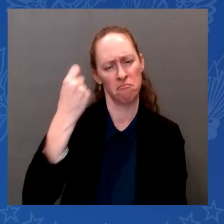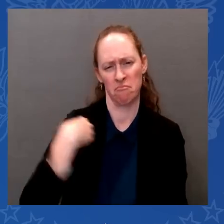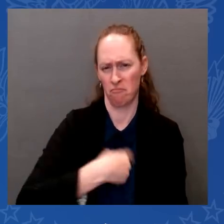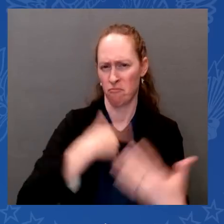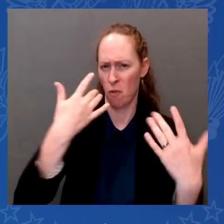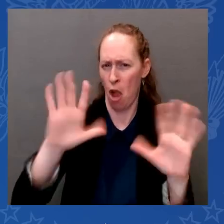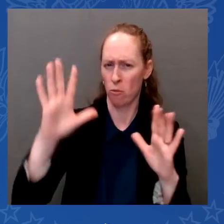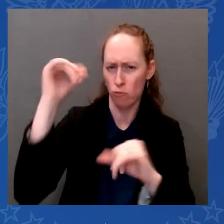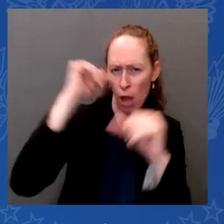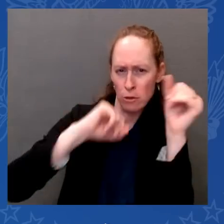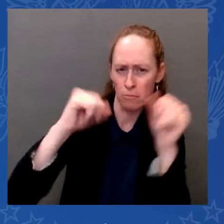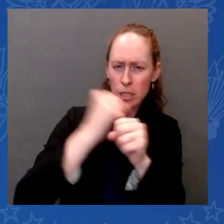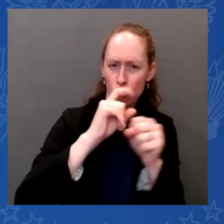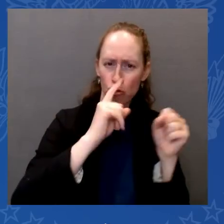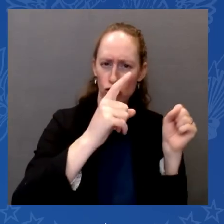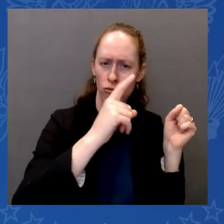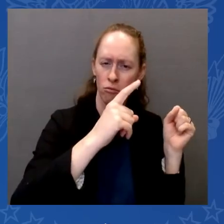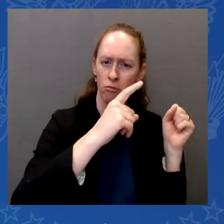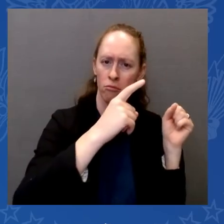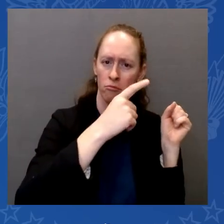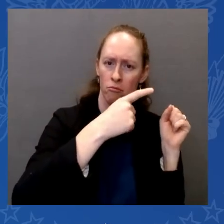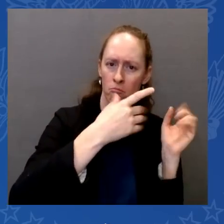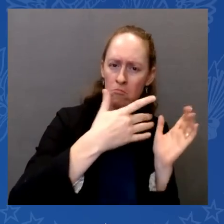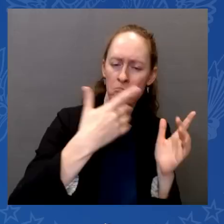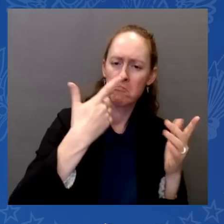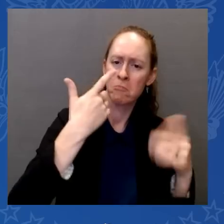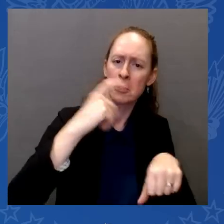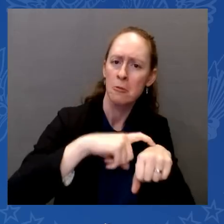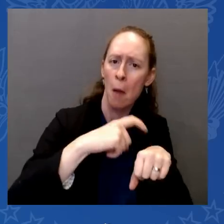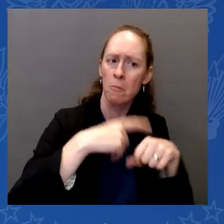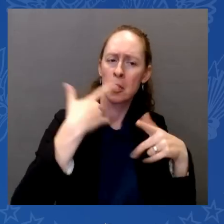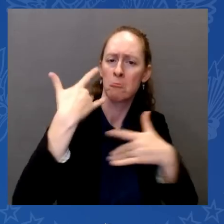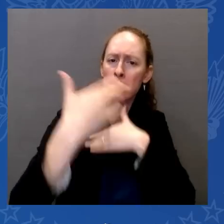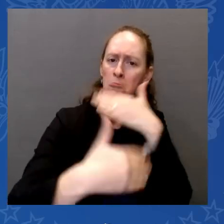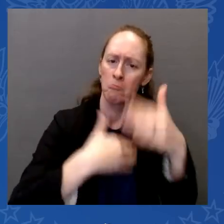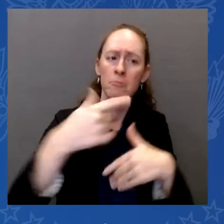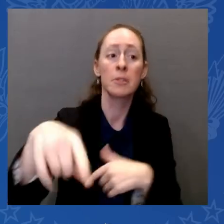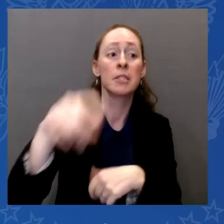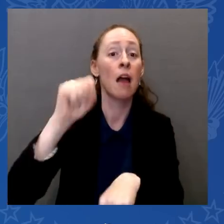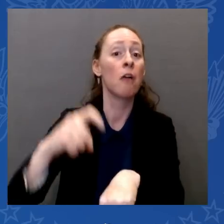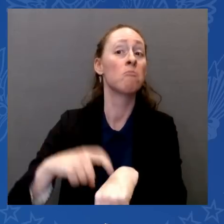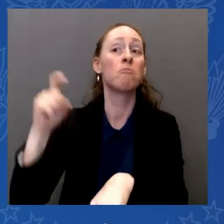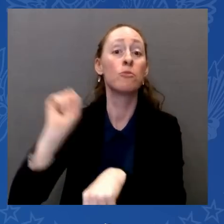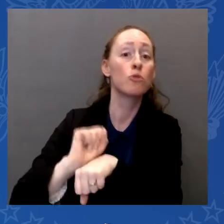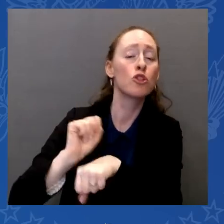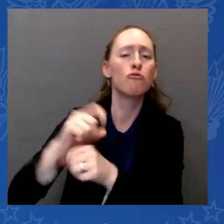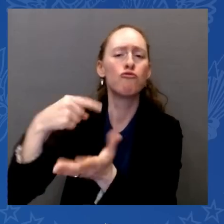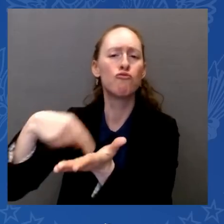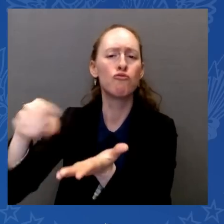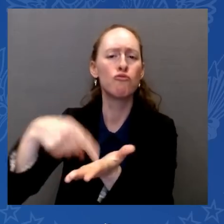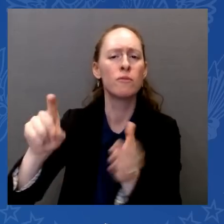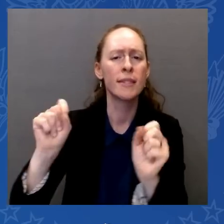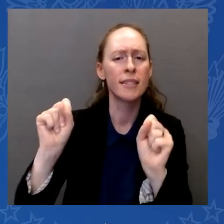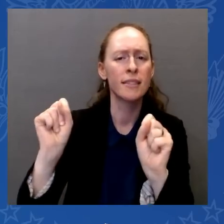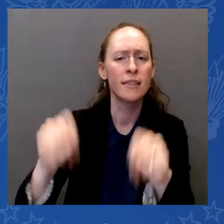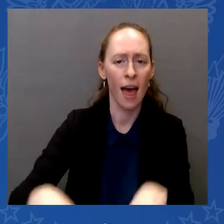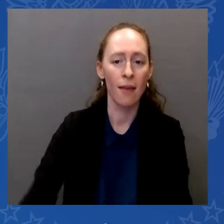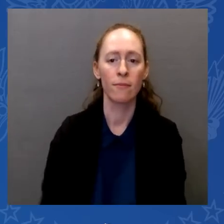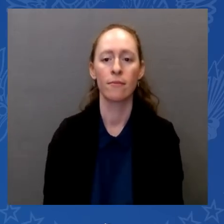And it also is focused on going after fraudsters who call borrowers -- you're going to receive these calls; I tell anybody who has --